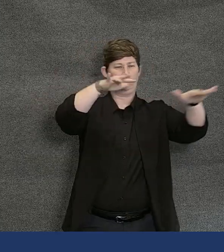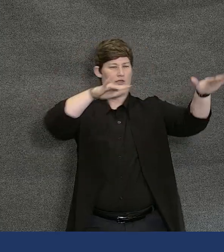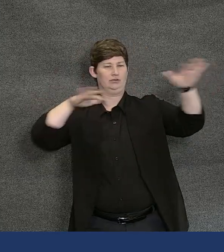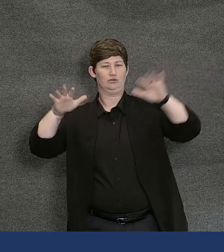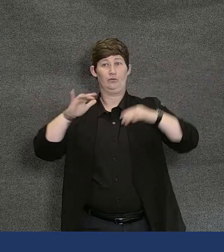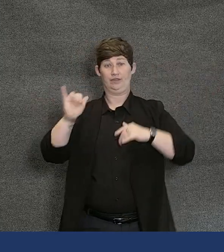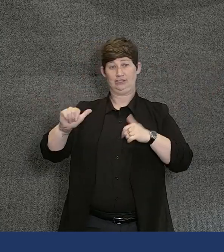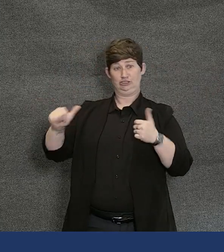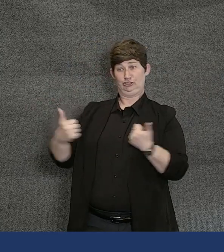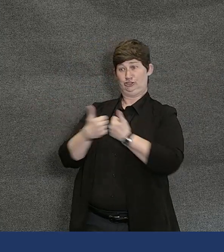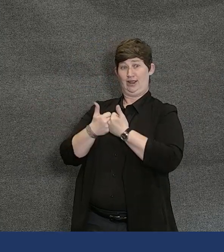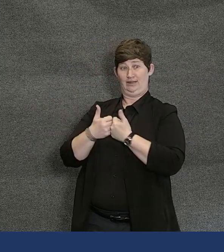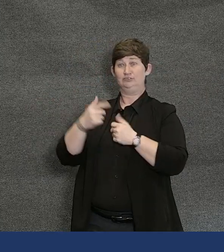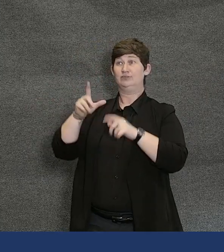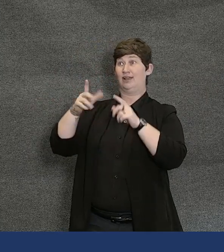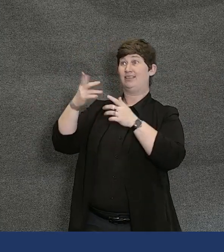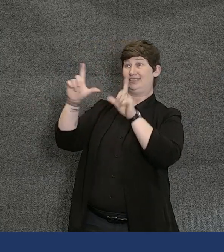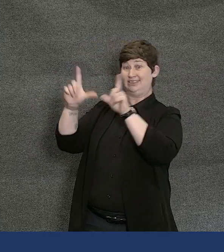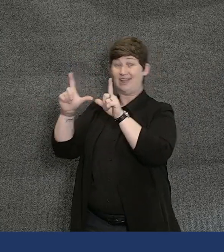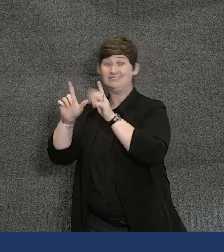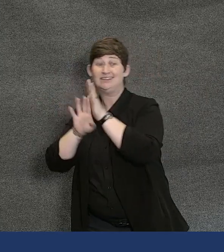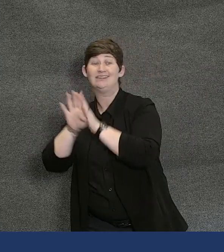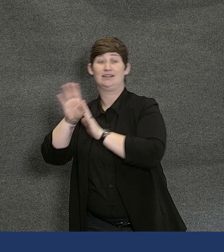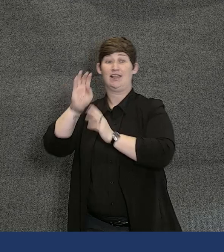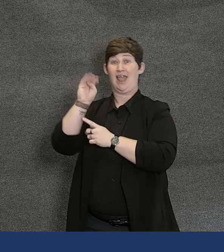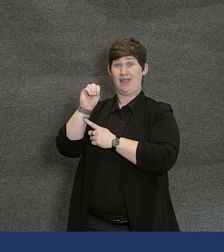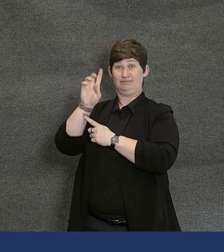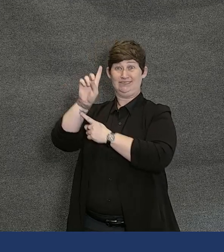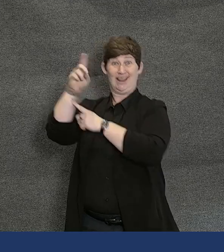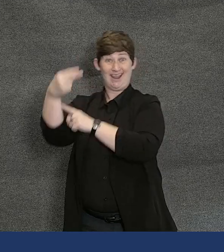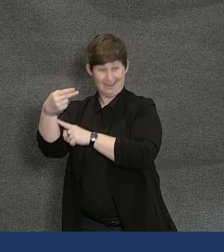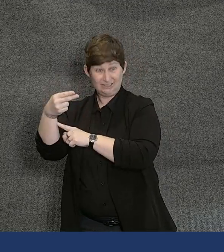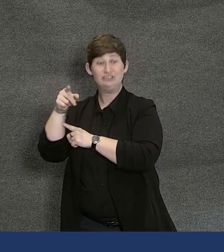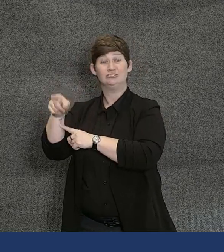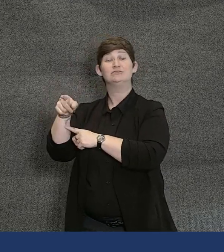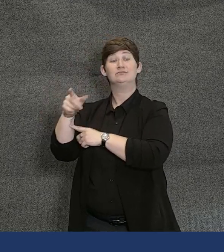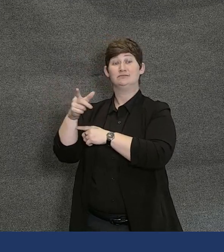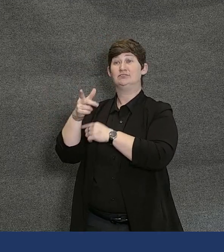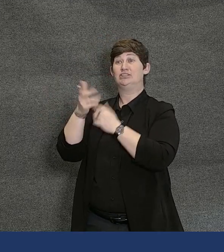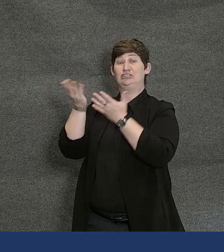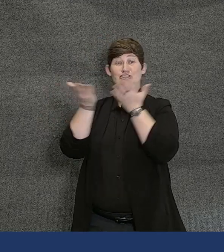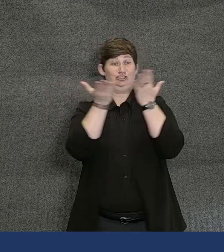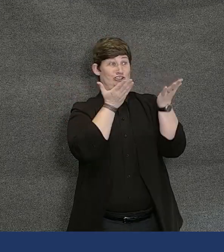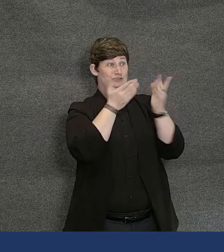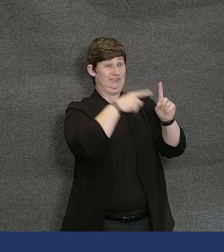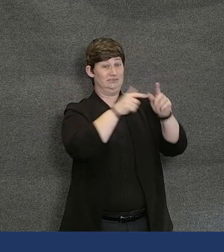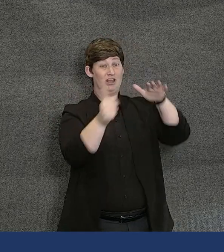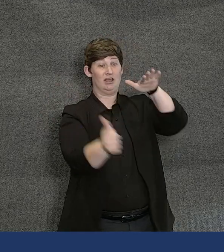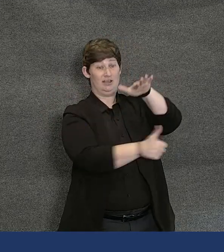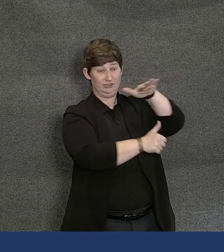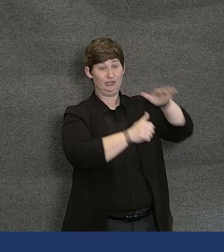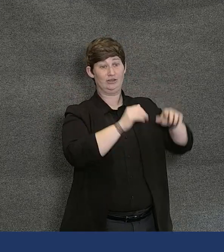under the Department of Health, but the services are licensed under the Department of Human Services. And how do we align those things to make sure